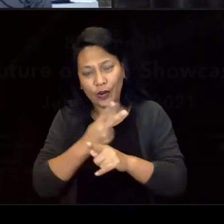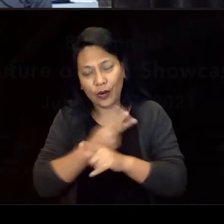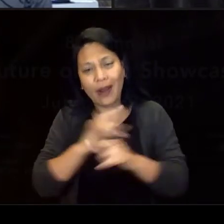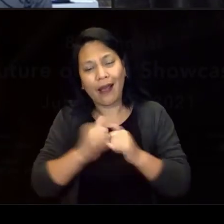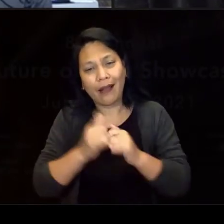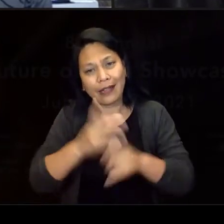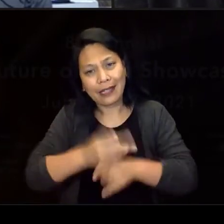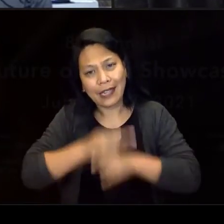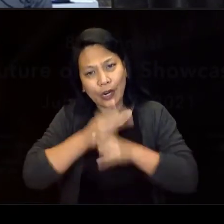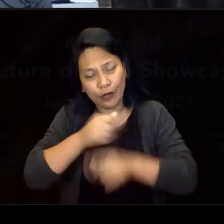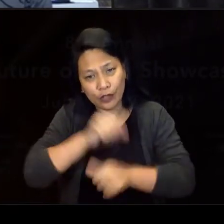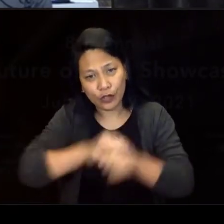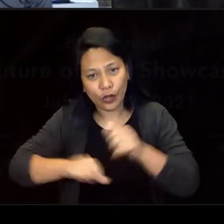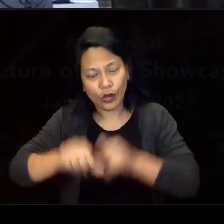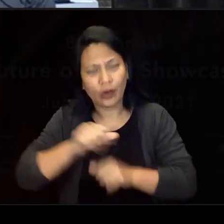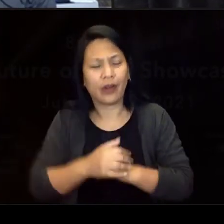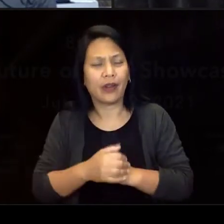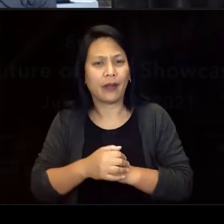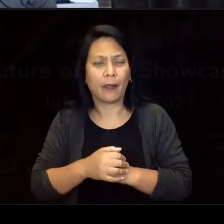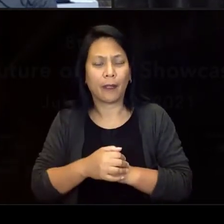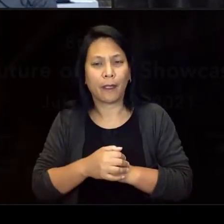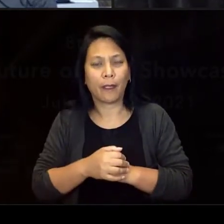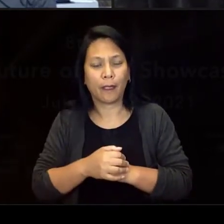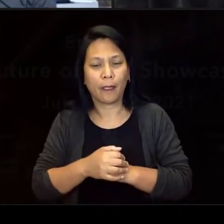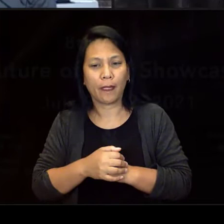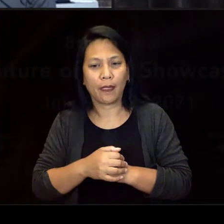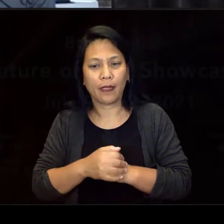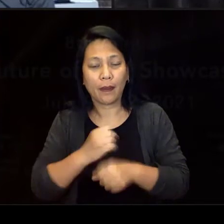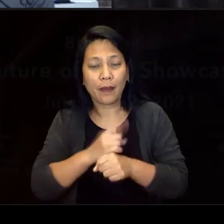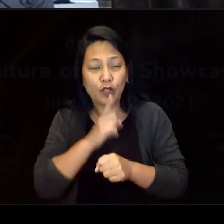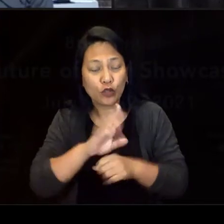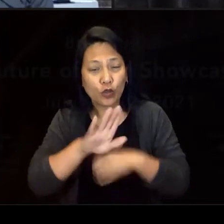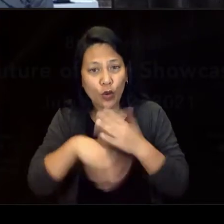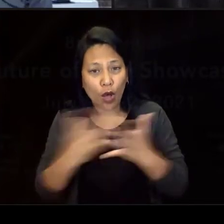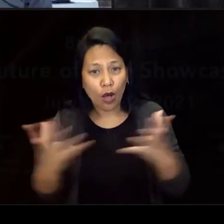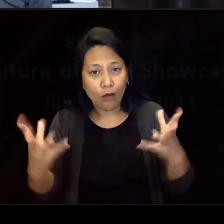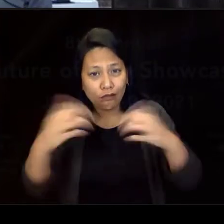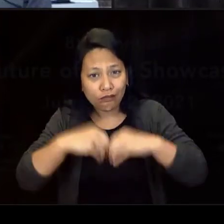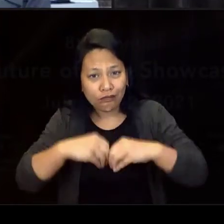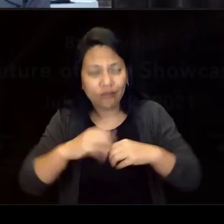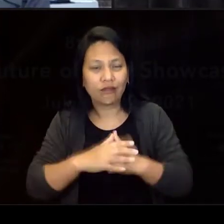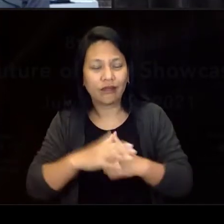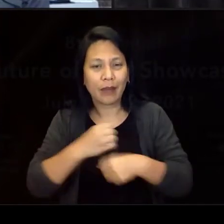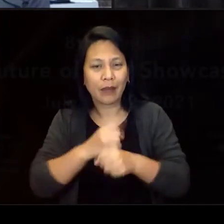to all be able to contribute to a safe and great space.